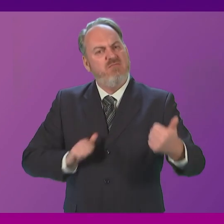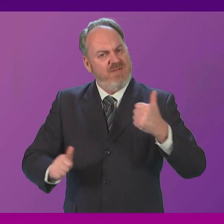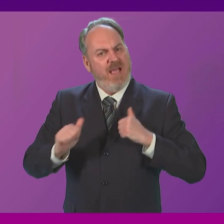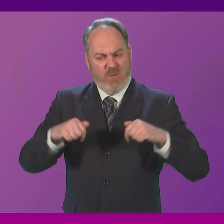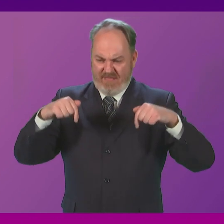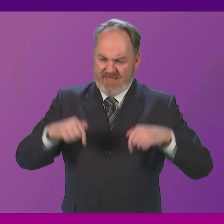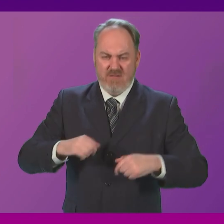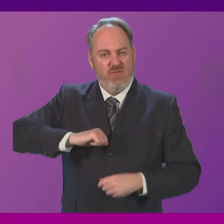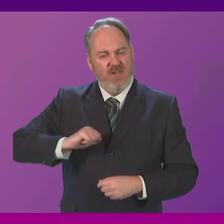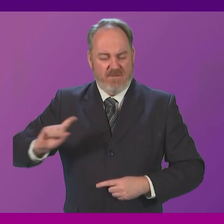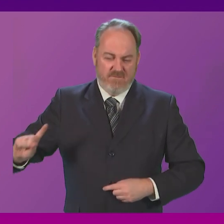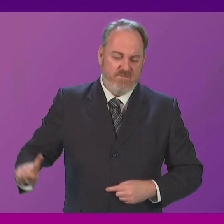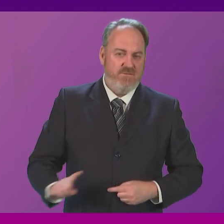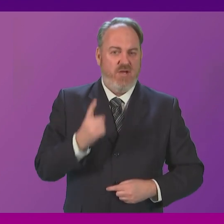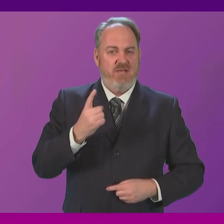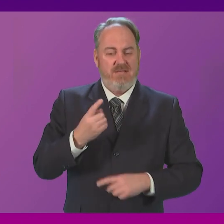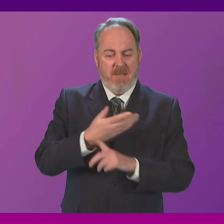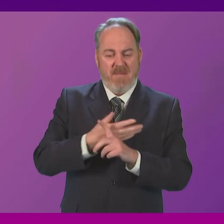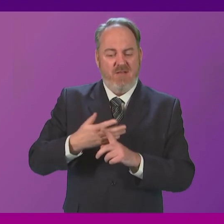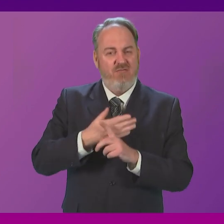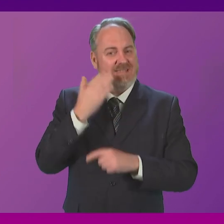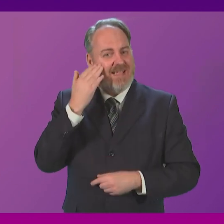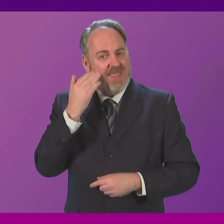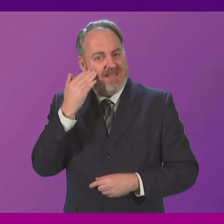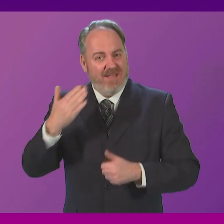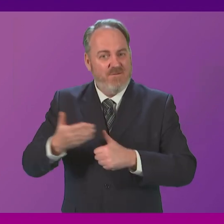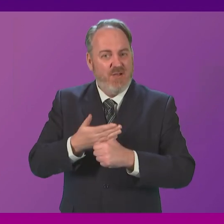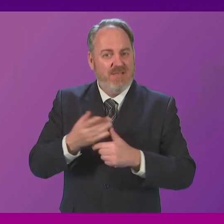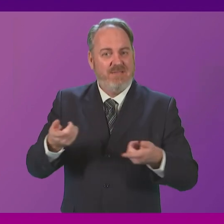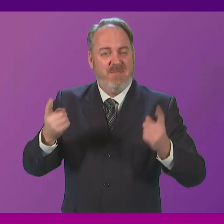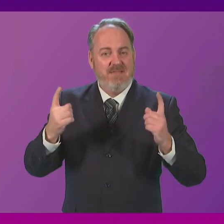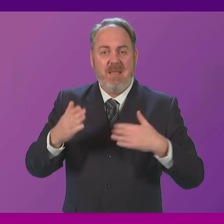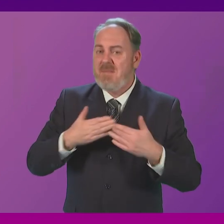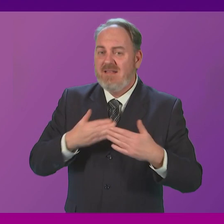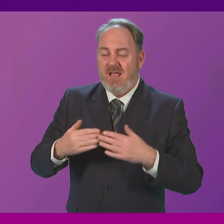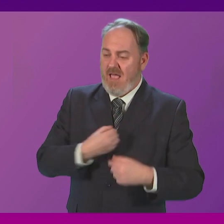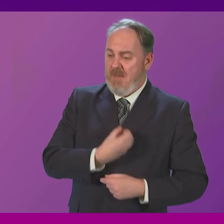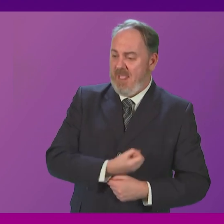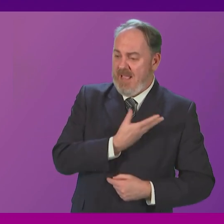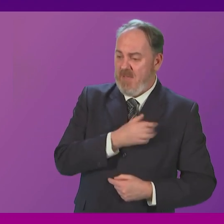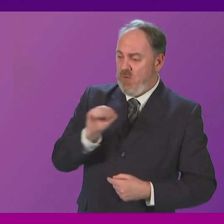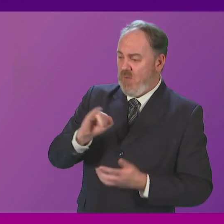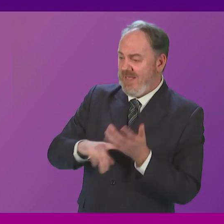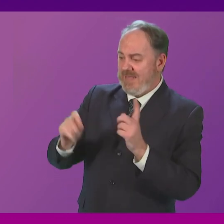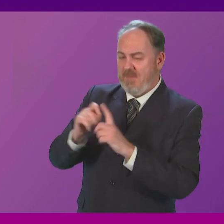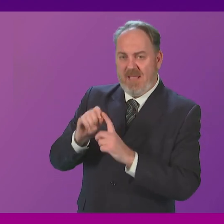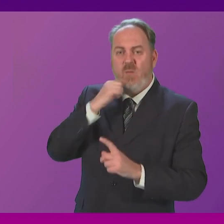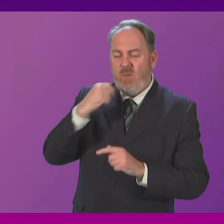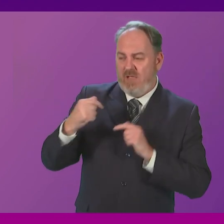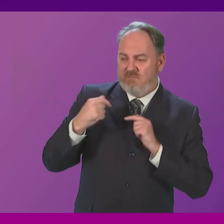is to have its first minority ethnic First Minister. Whatever our political differences—there will be many in the months ahead—today’s